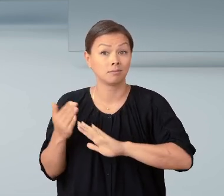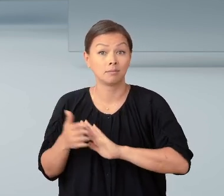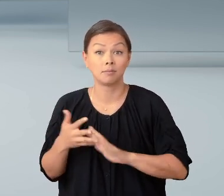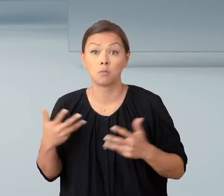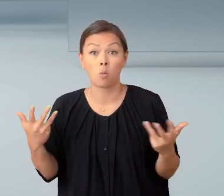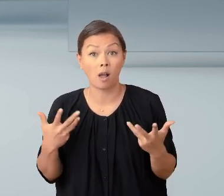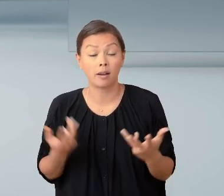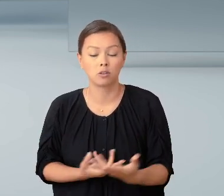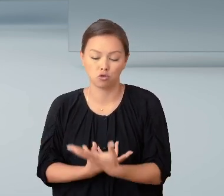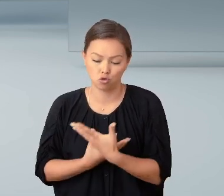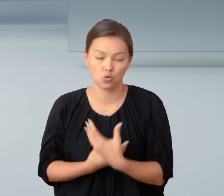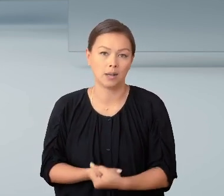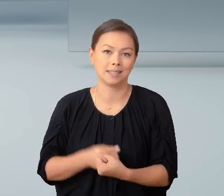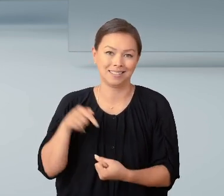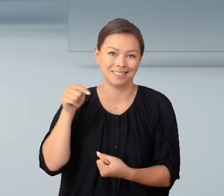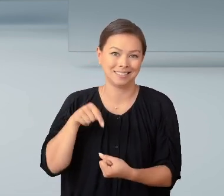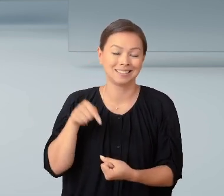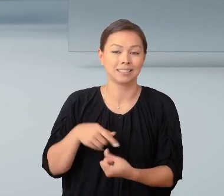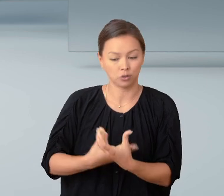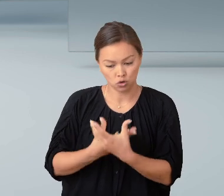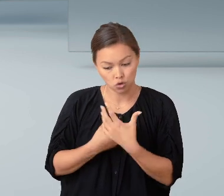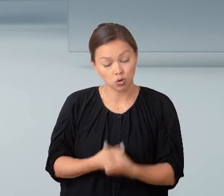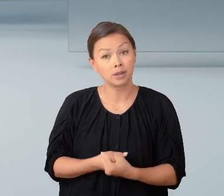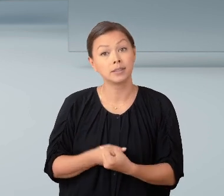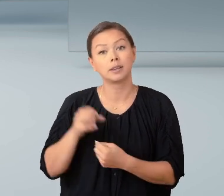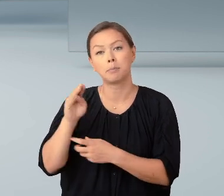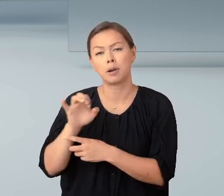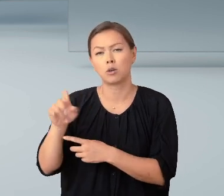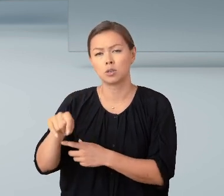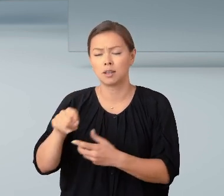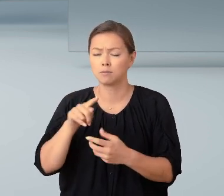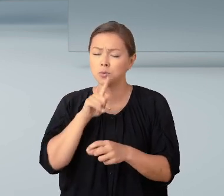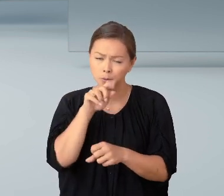Trust has been a fundamental promise Microsoft has built into the Microsoft